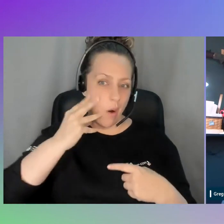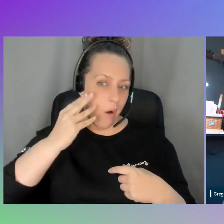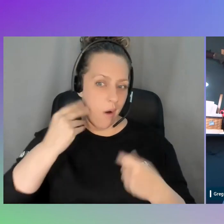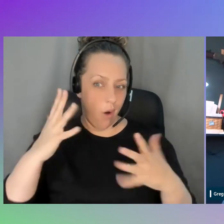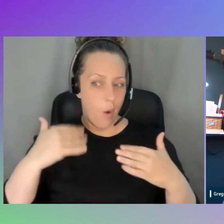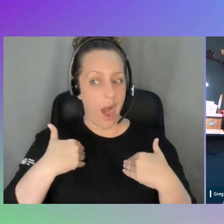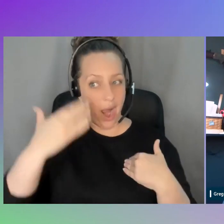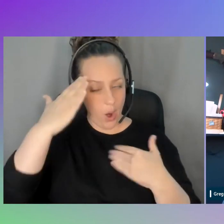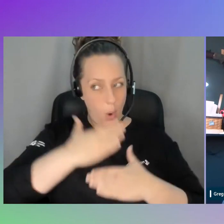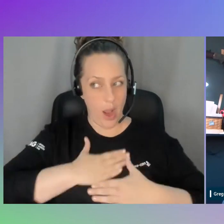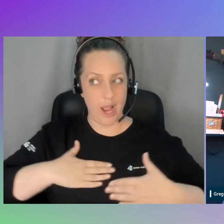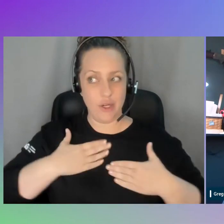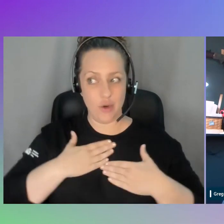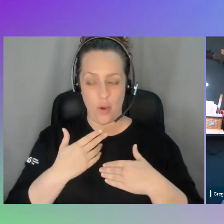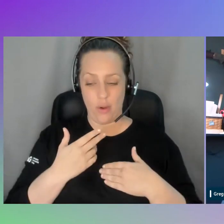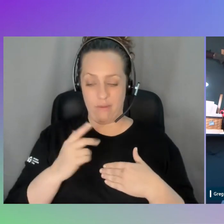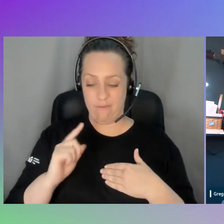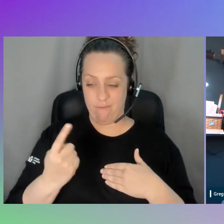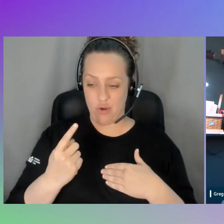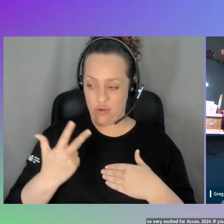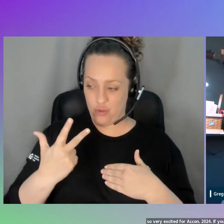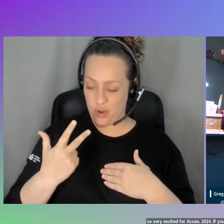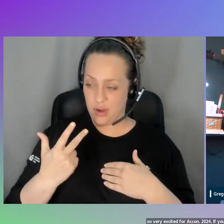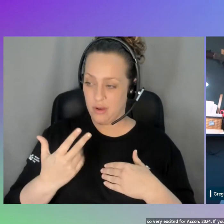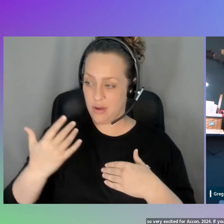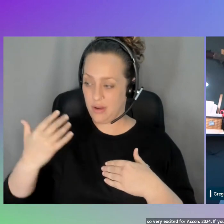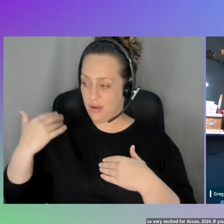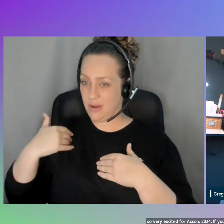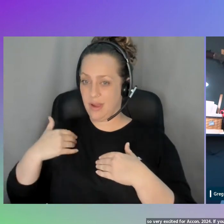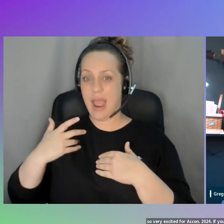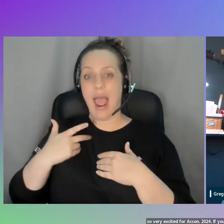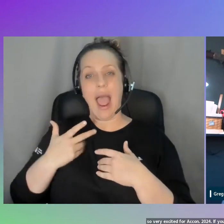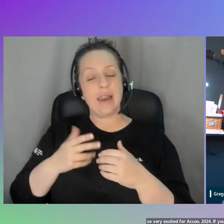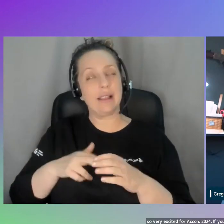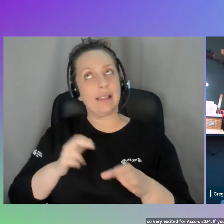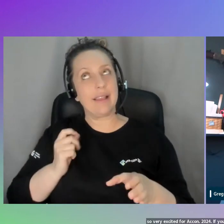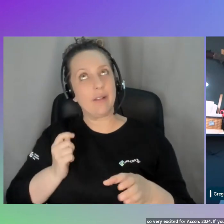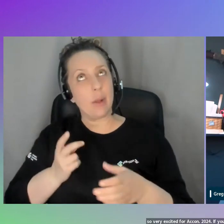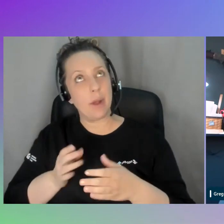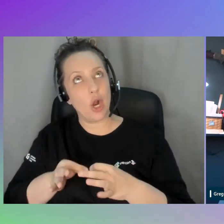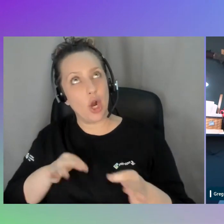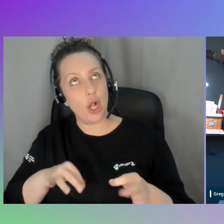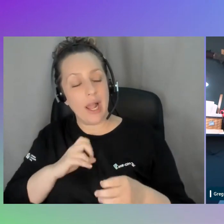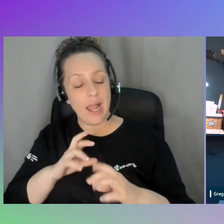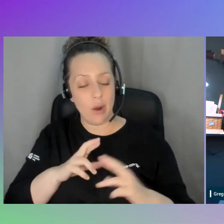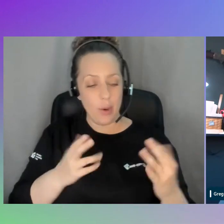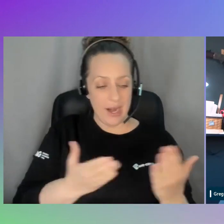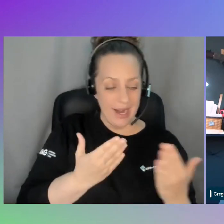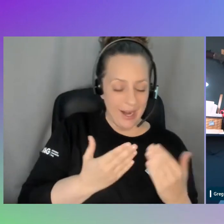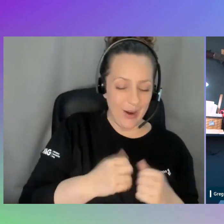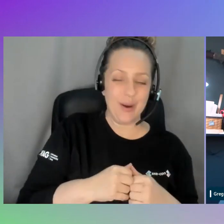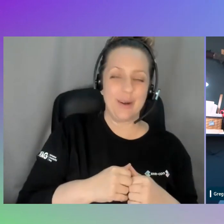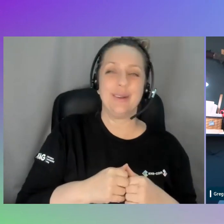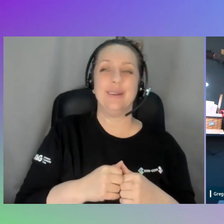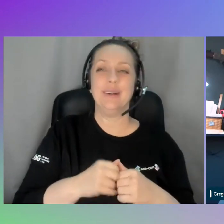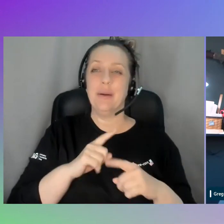enjoyed the first three. Well two and a half I had to leave Lainey's a little bit early, uh, to come over and get ready here.